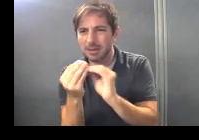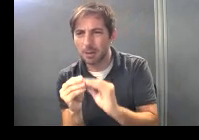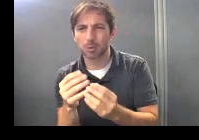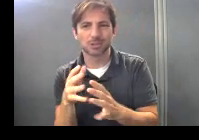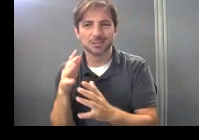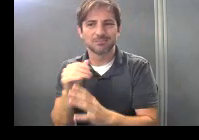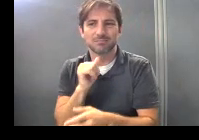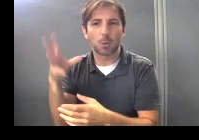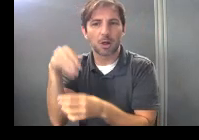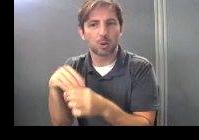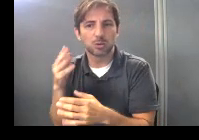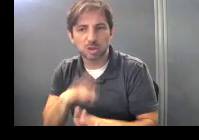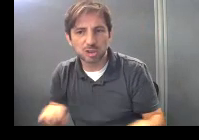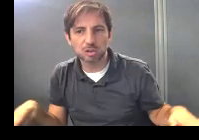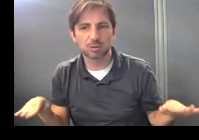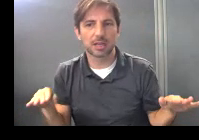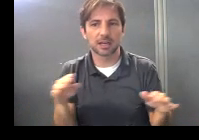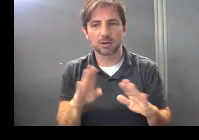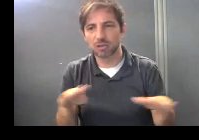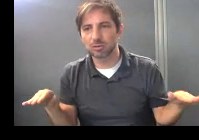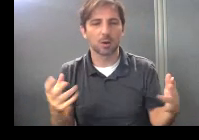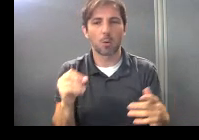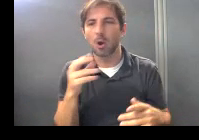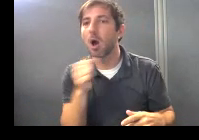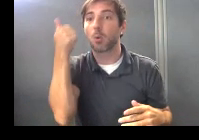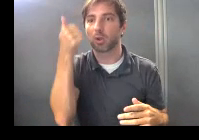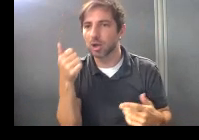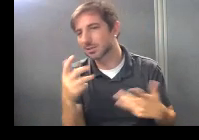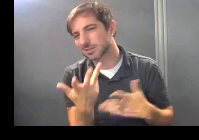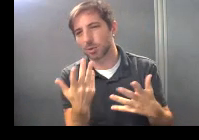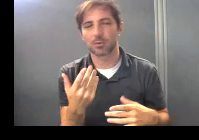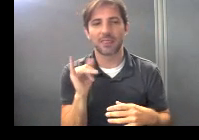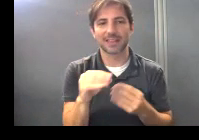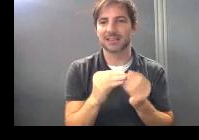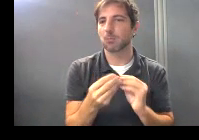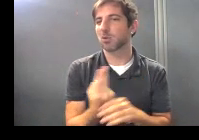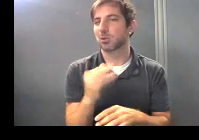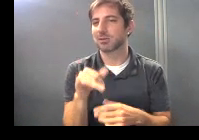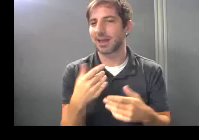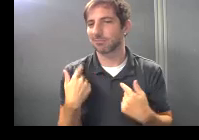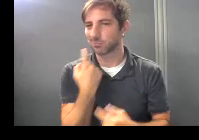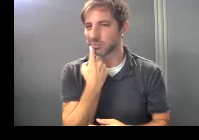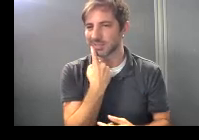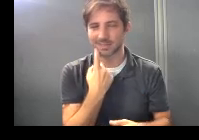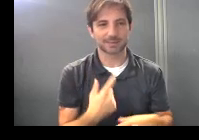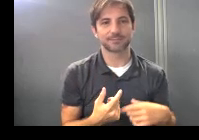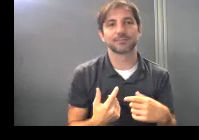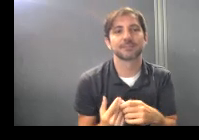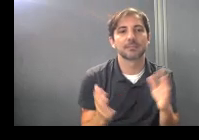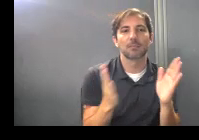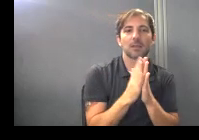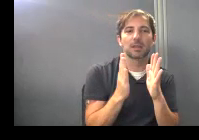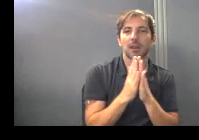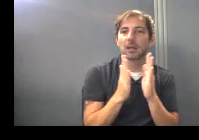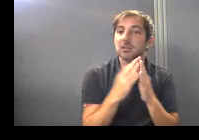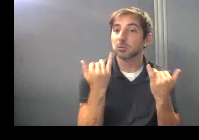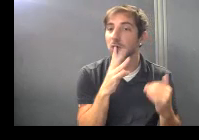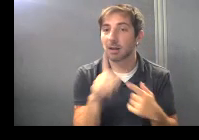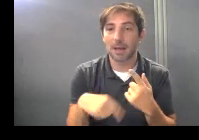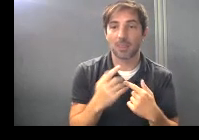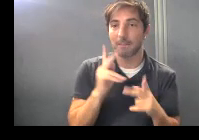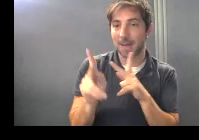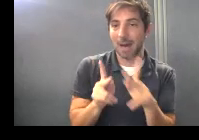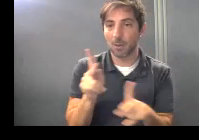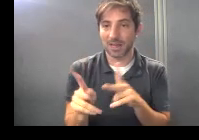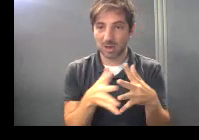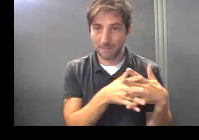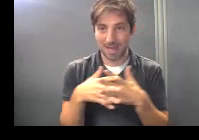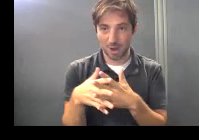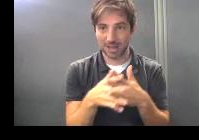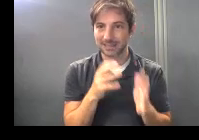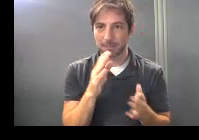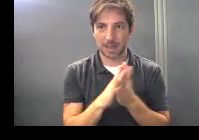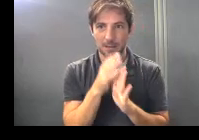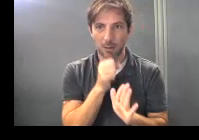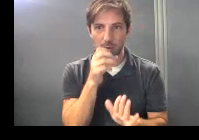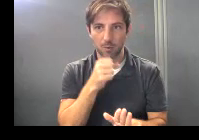THIS IS THE NUMBER WE HAVE BEEN USING LATELY. WE ARE AWARE OF THE BABY BOOMER POPULATION